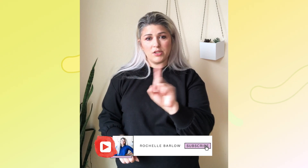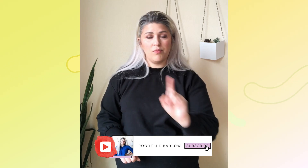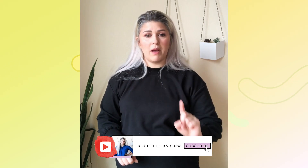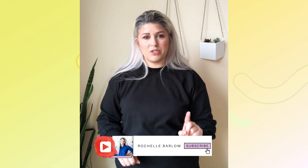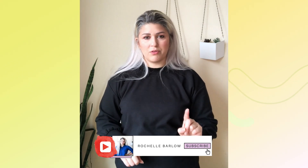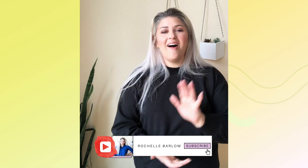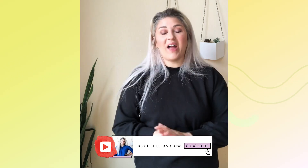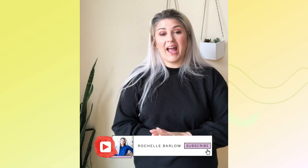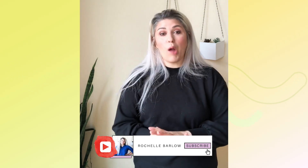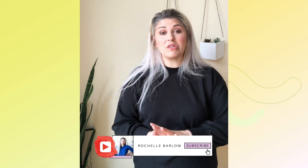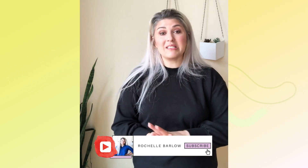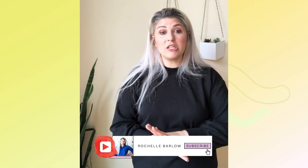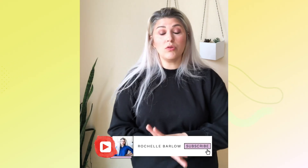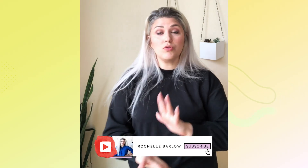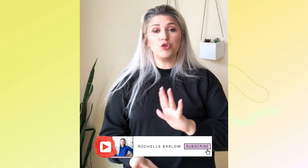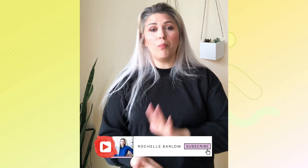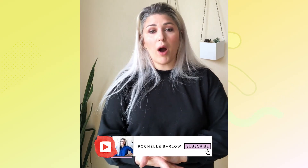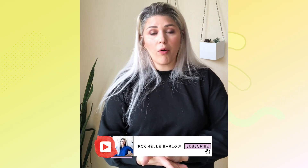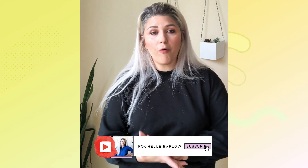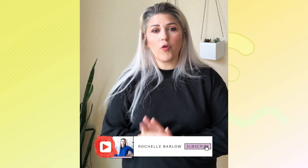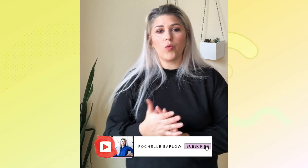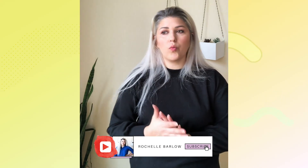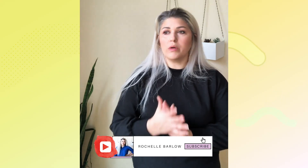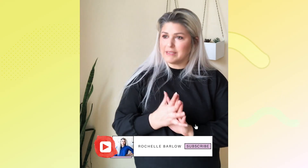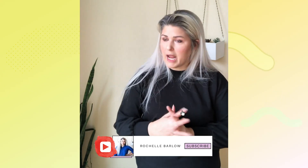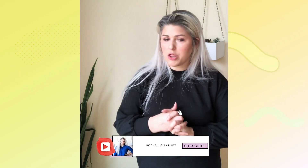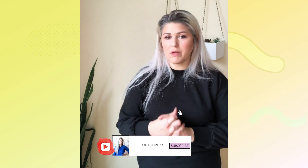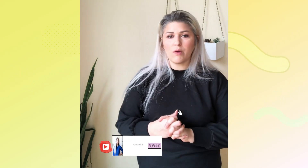And so you mastered, okay? I will see you tomorrow for day three,